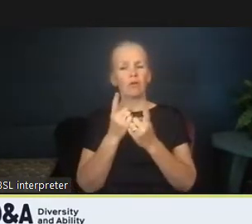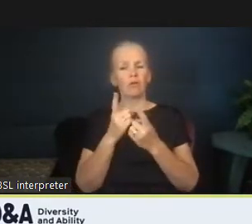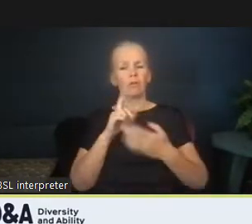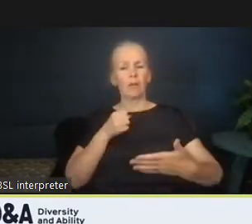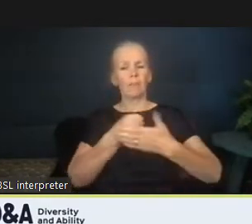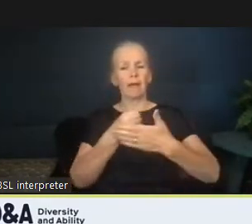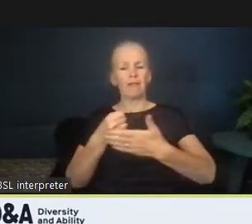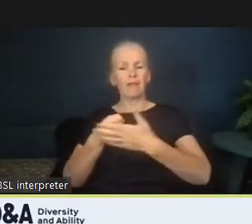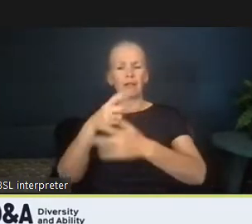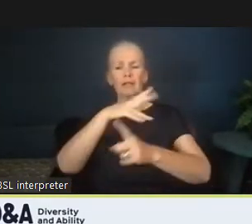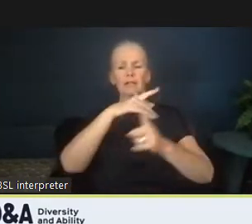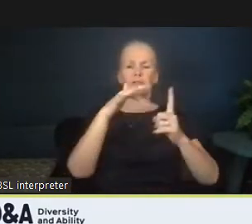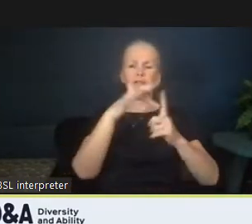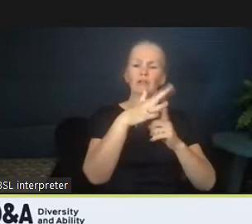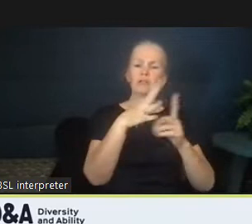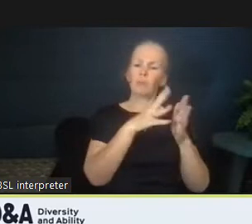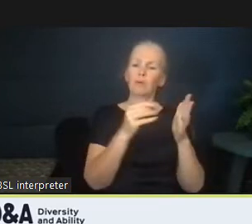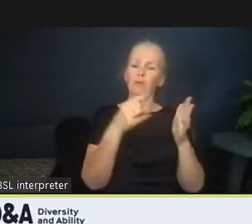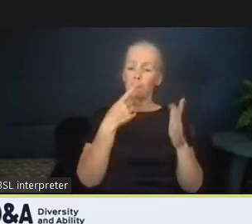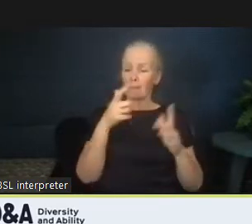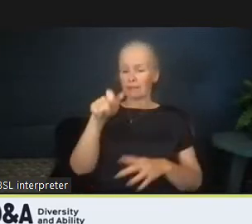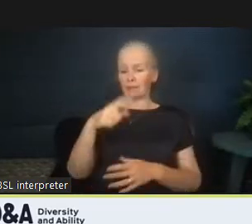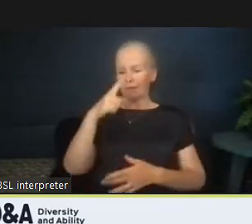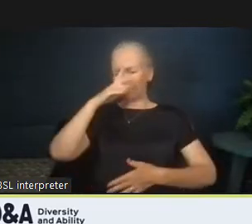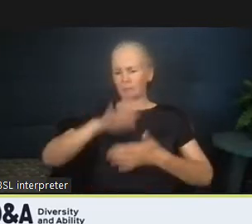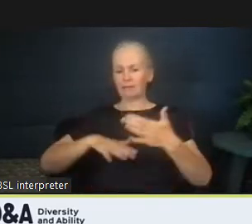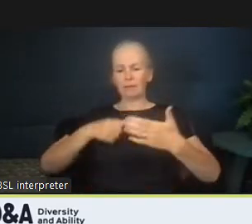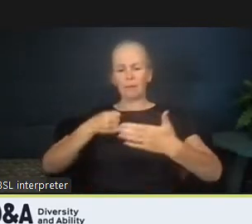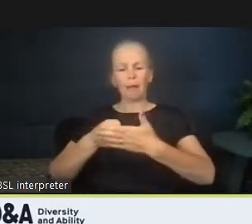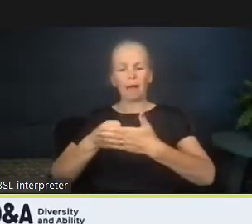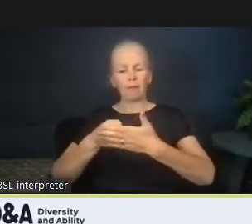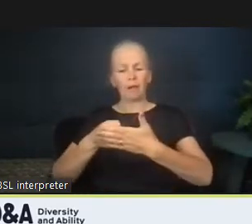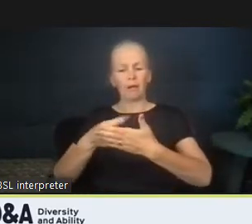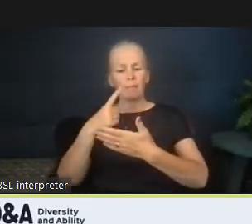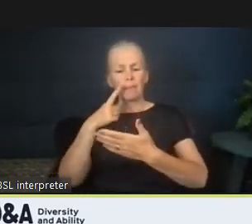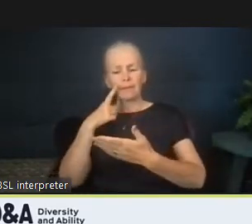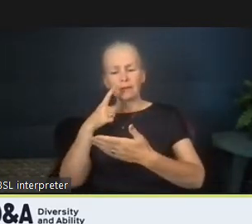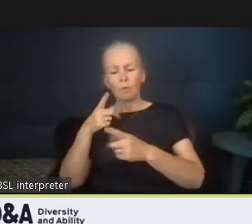Model, which serve this person experiencing a barrier, let's work out ways to support them. So